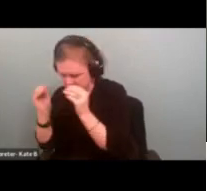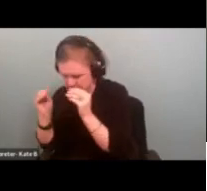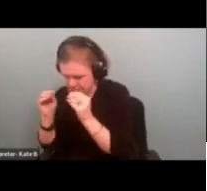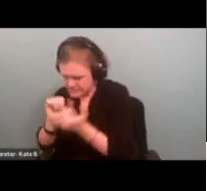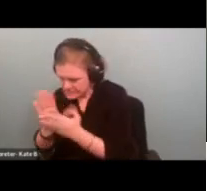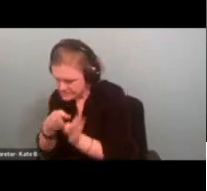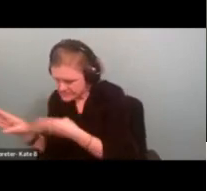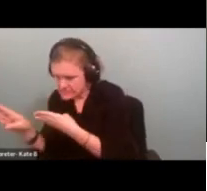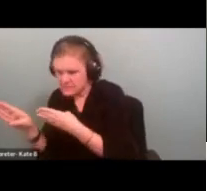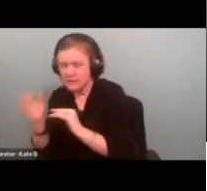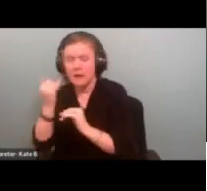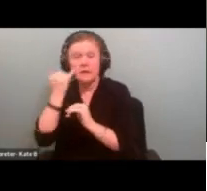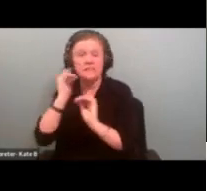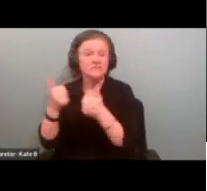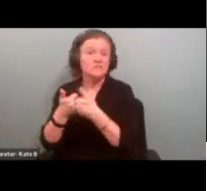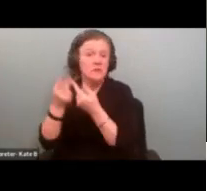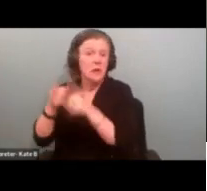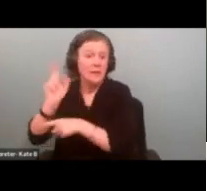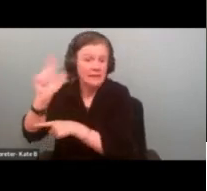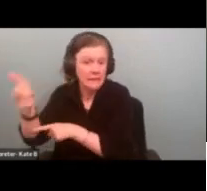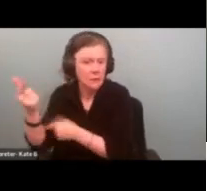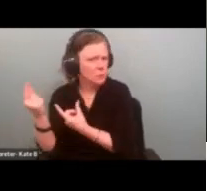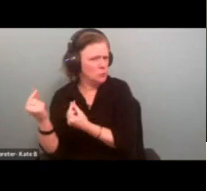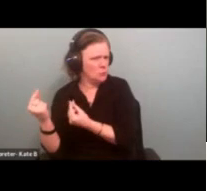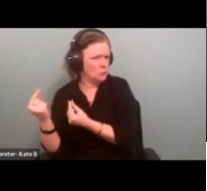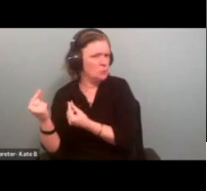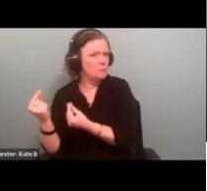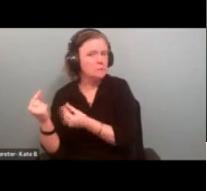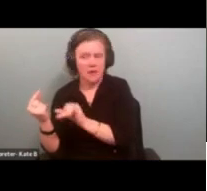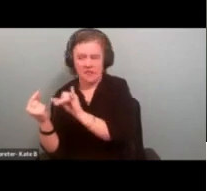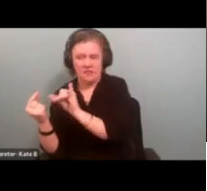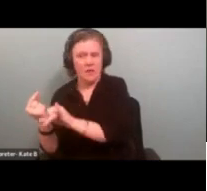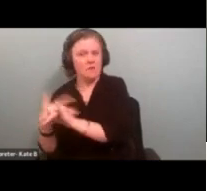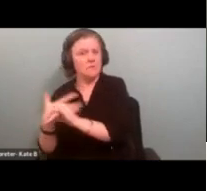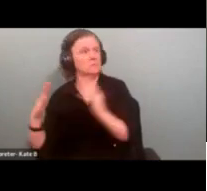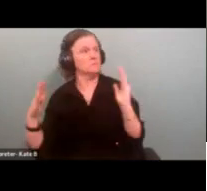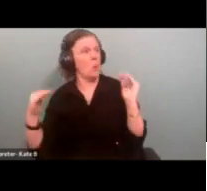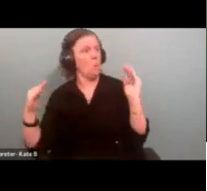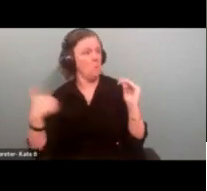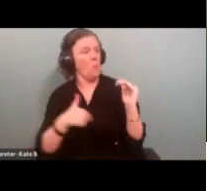challenges that could come up. But they're, they're really feeling hopeful about their future, because they're